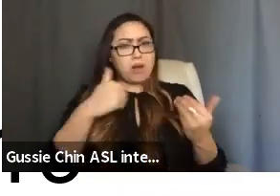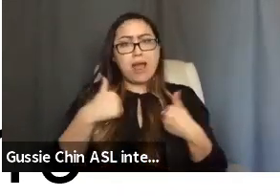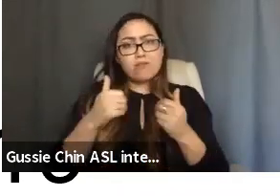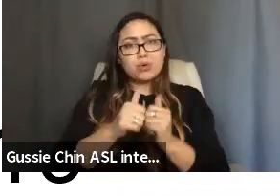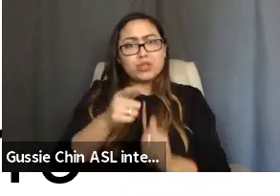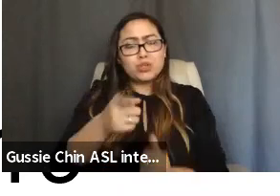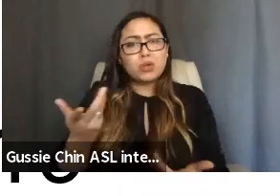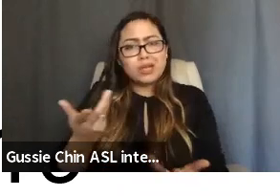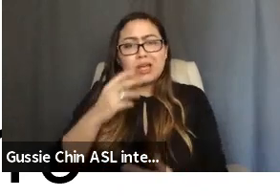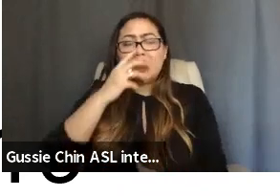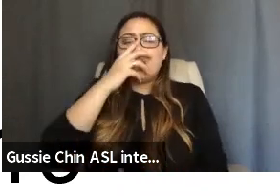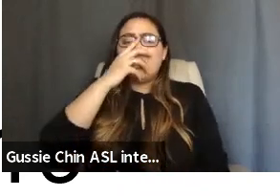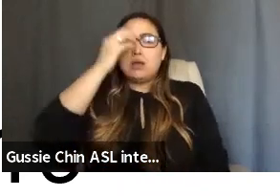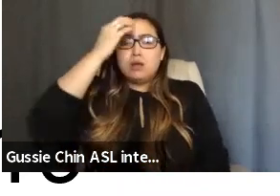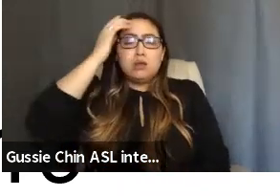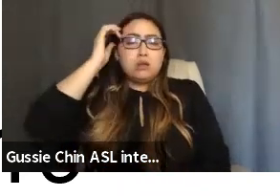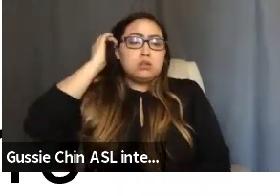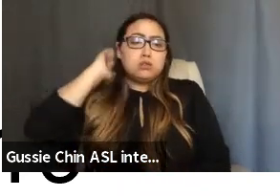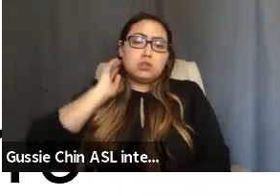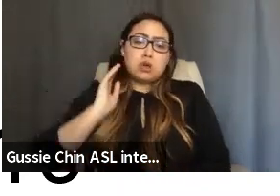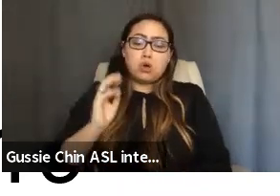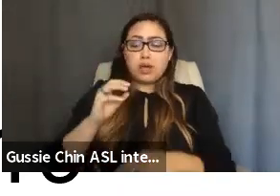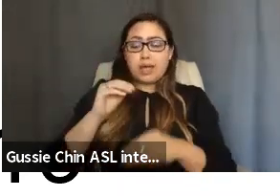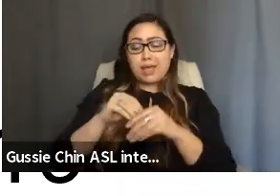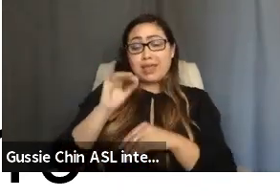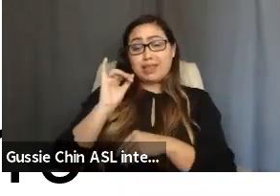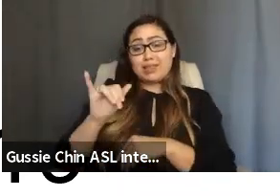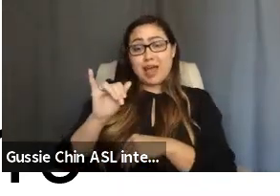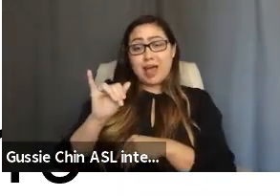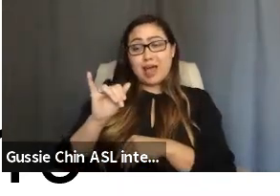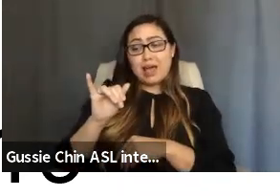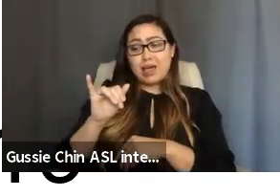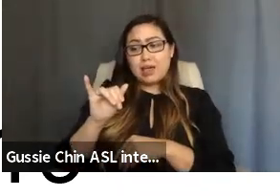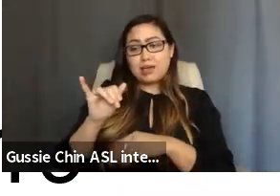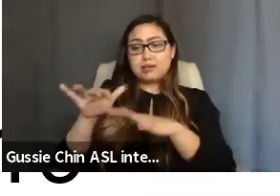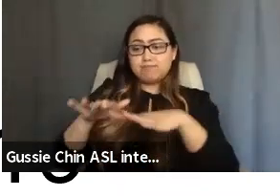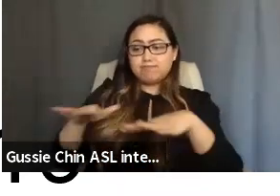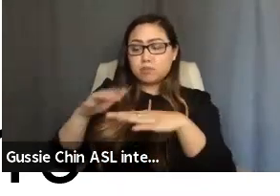we are intending to keep growing in the planning and the information sharing and also